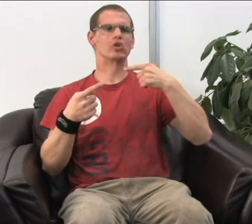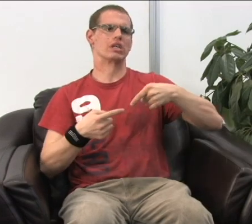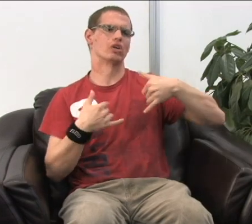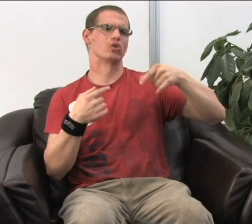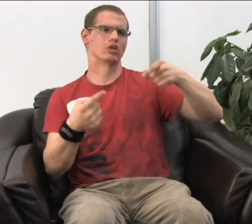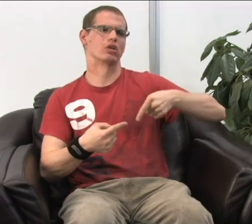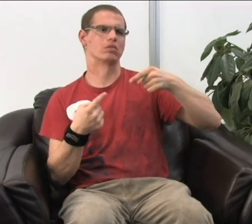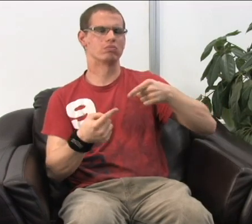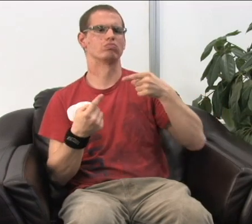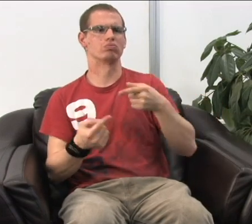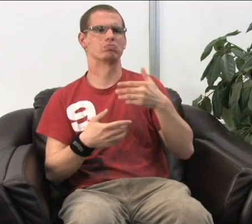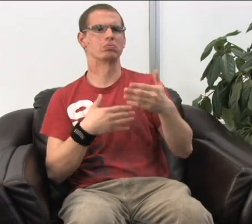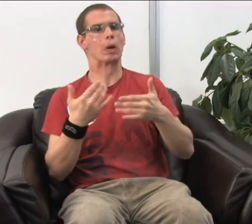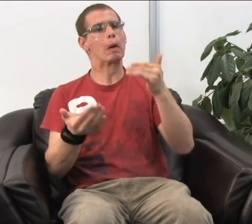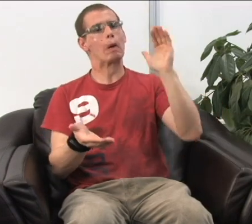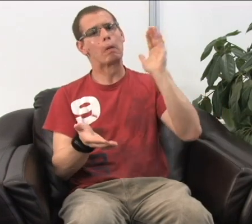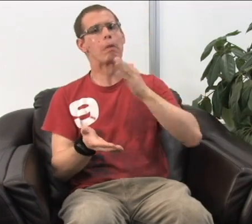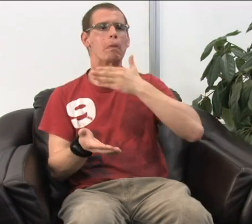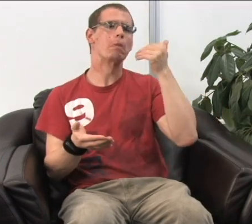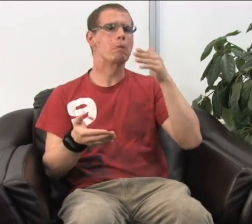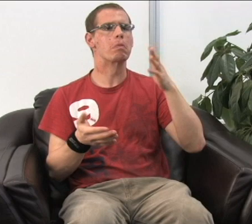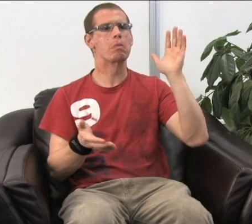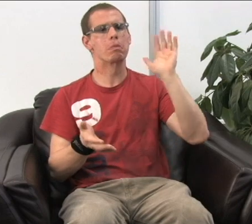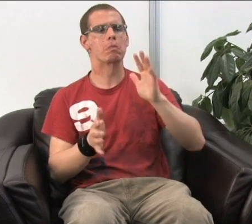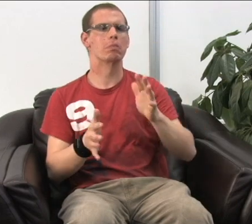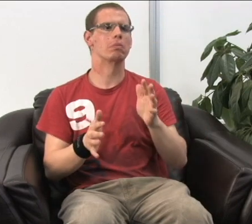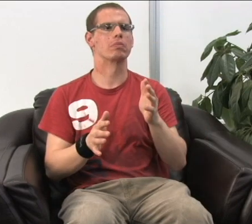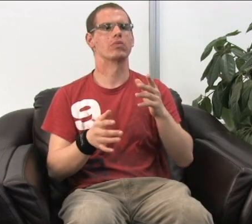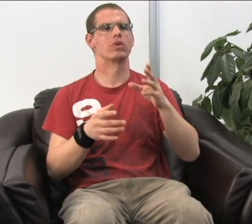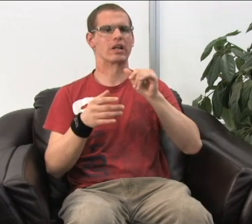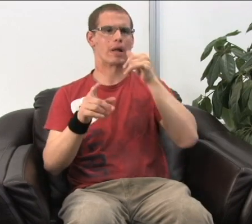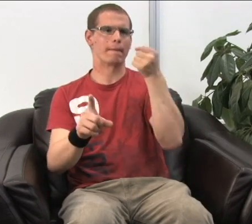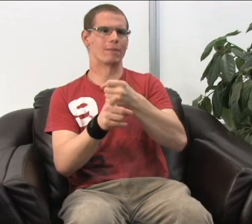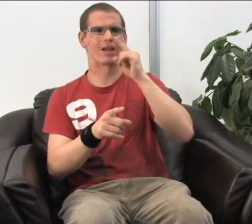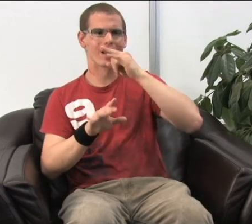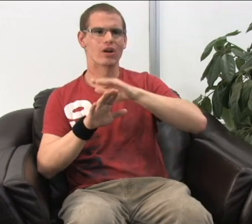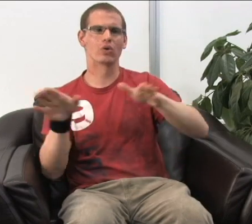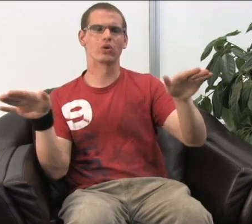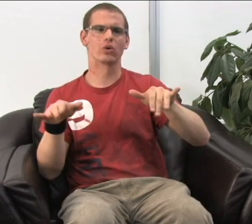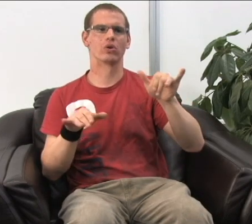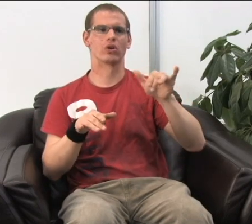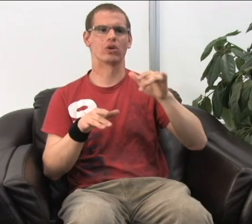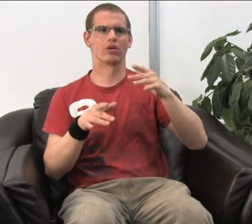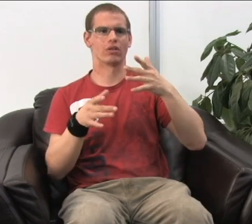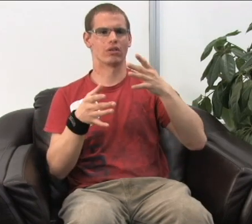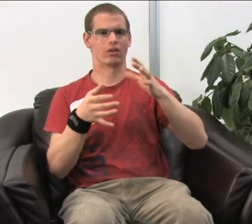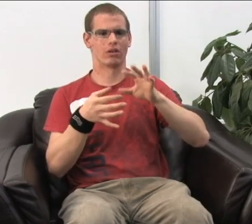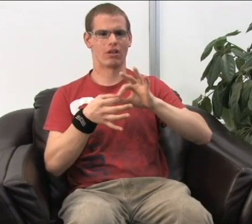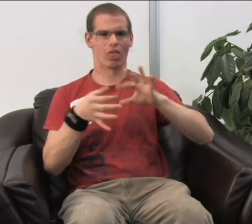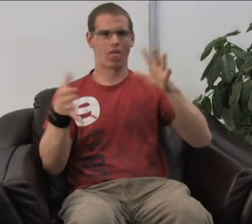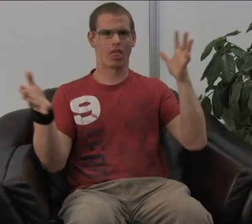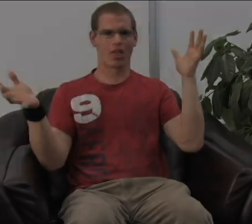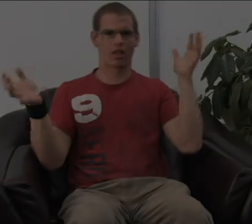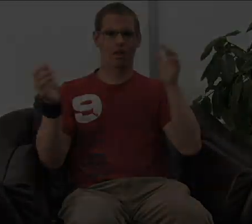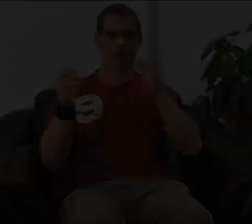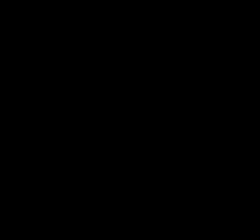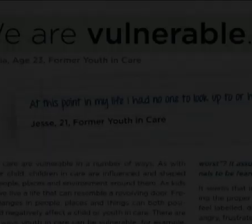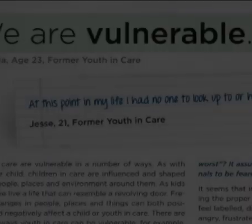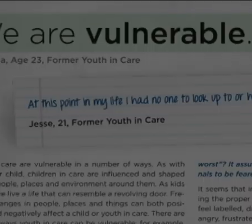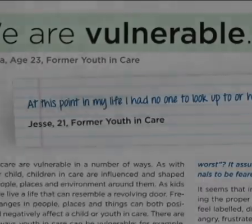so you struggle with some of those issues. And things have gotten better, they're not as bad as they were before, but I think that it impacts kids overall, that disconnect.